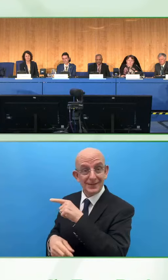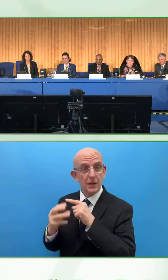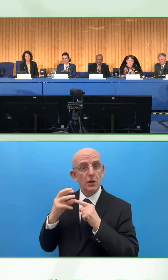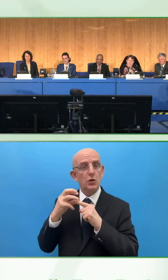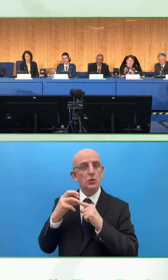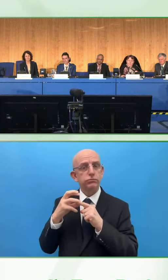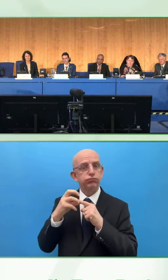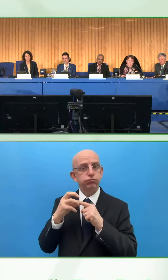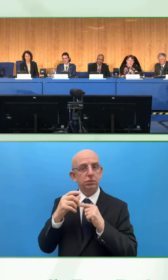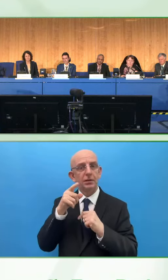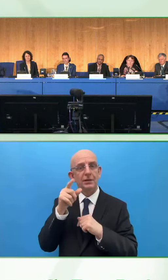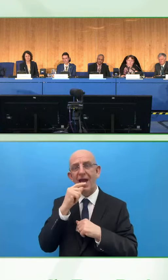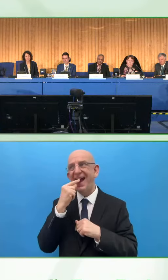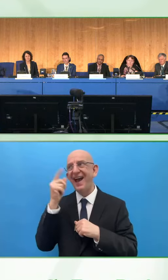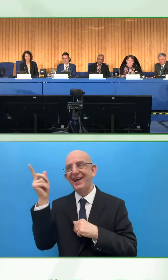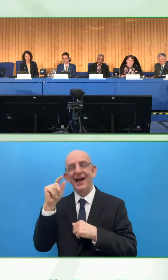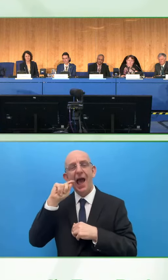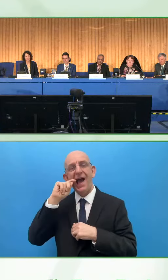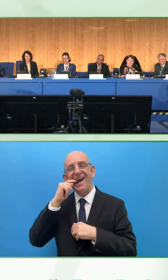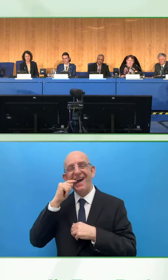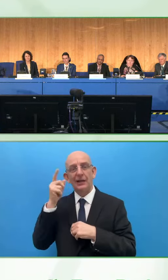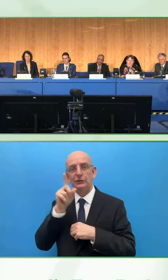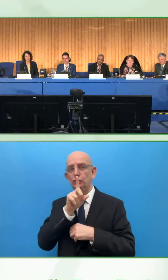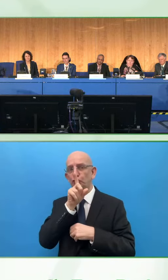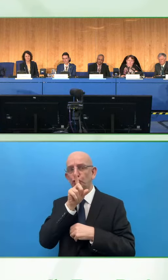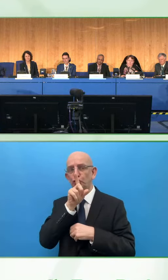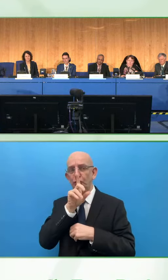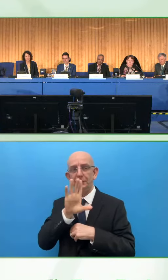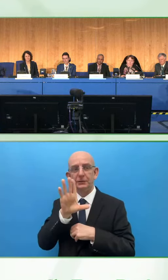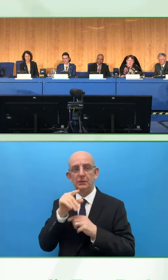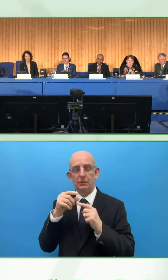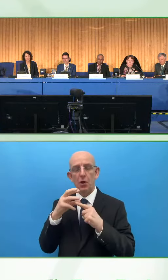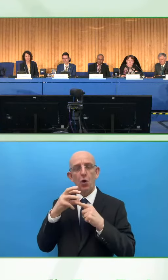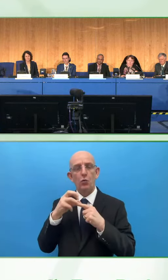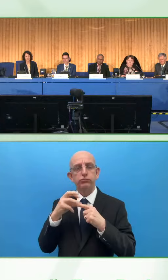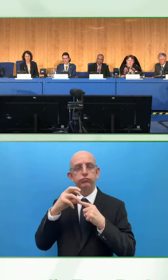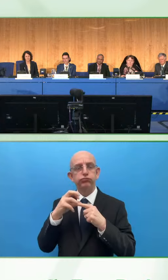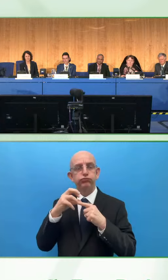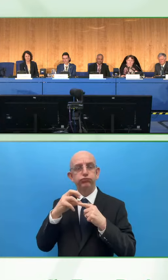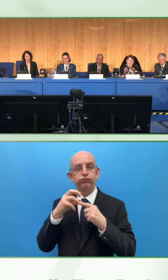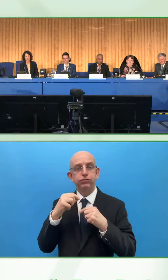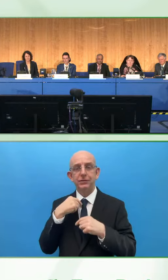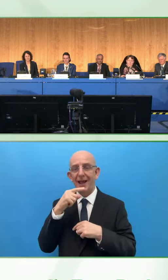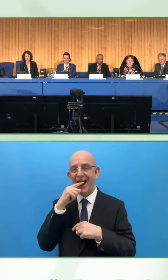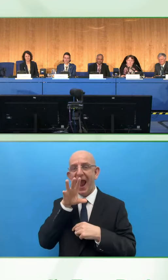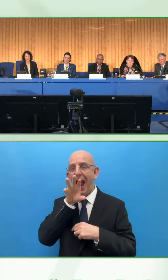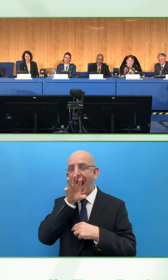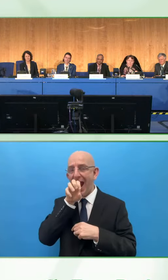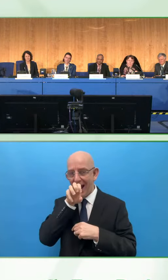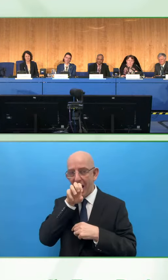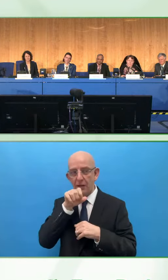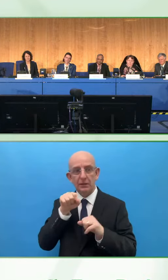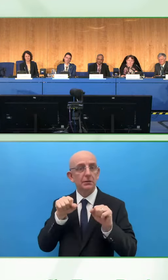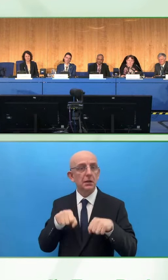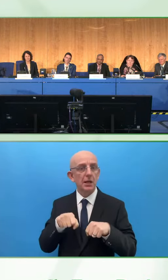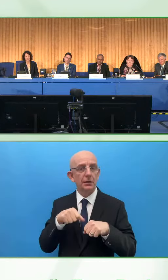Just before the end I have an elastic band and that so things that dangle on don't fly up and hit me in the face.